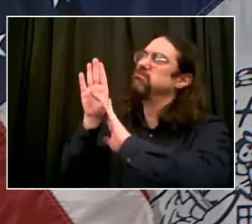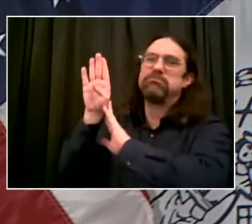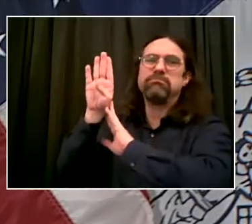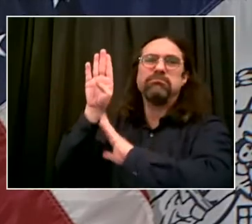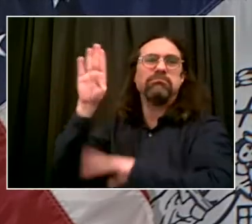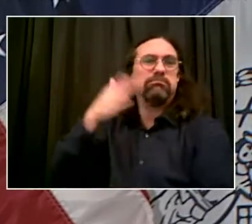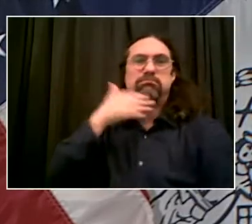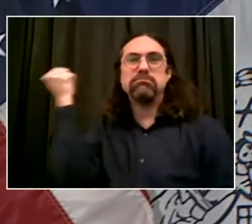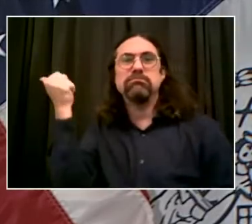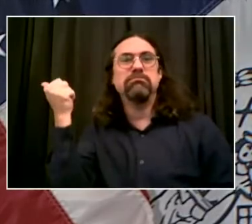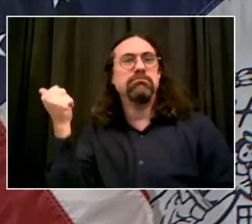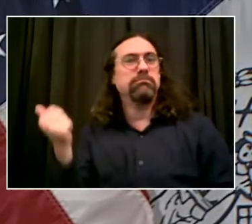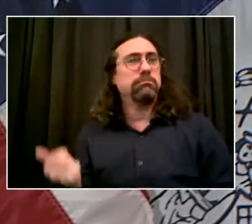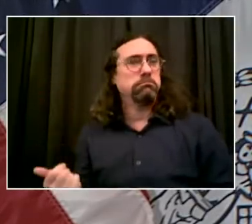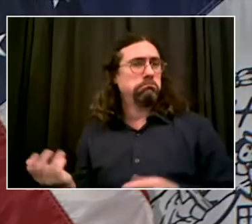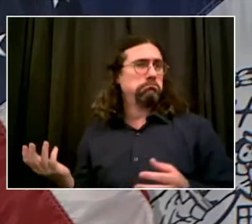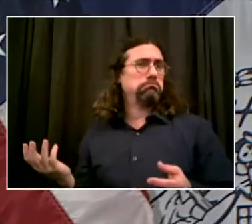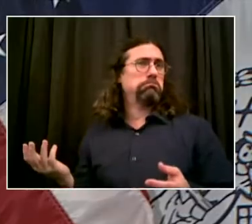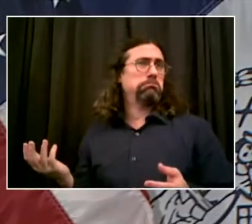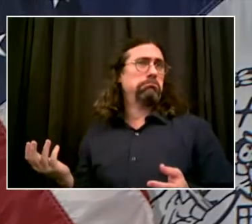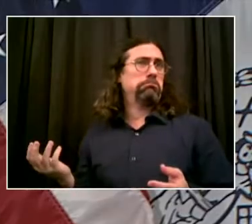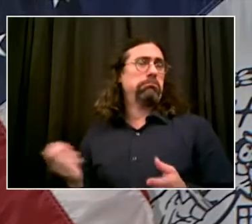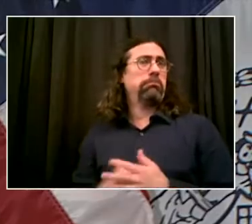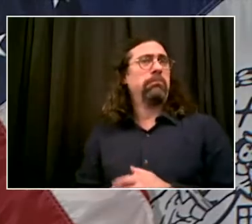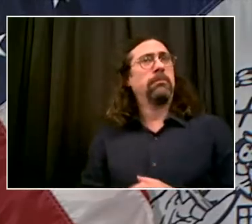THEY MOVE QUICKLY, THEY WILL USE THOSE TOOLS.